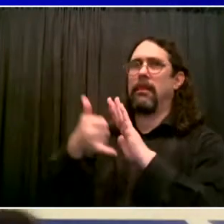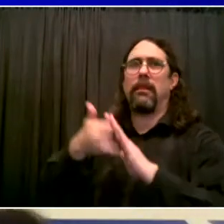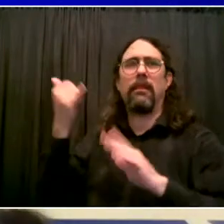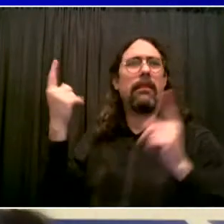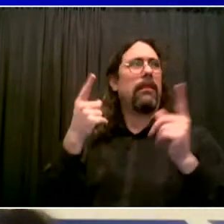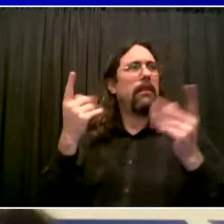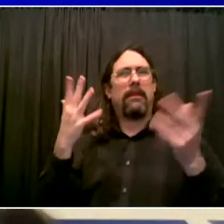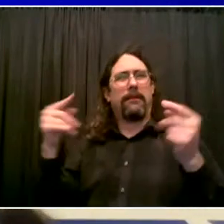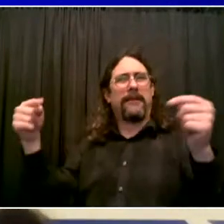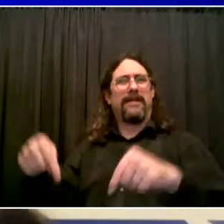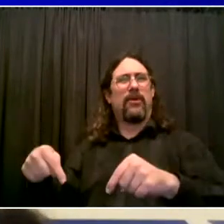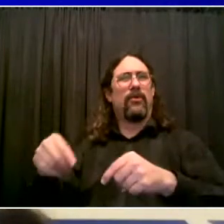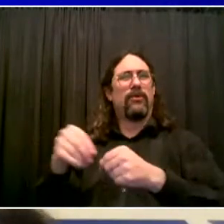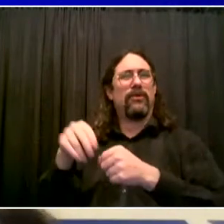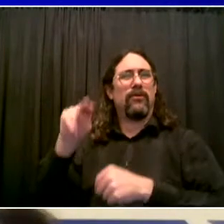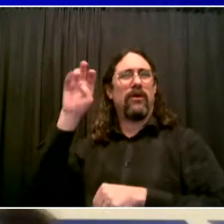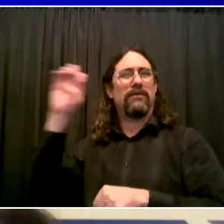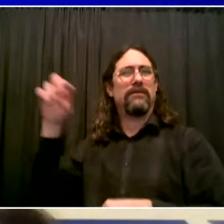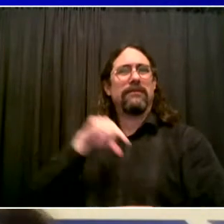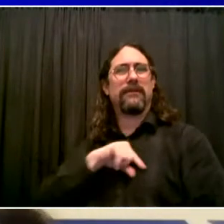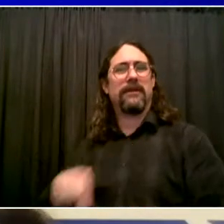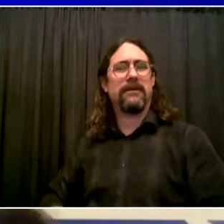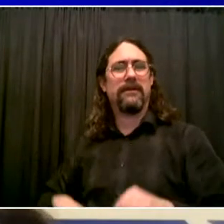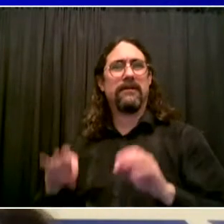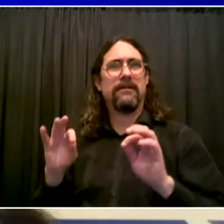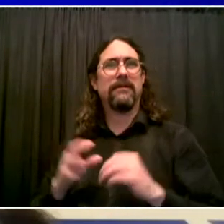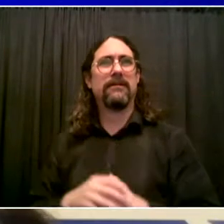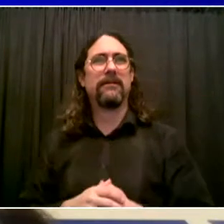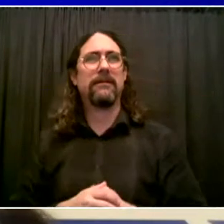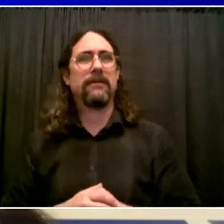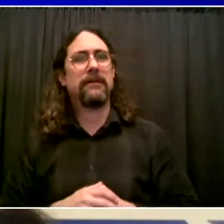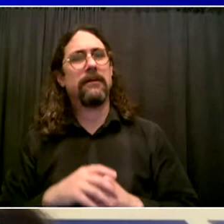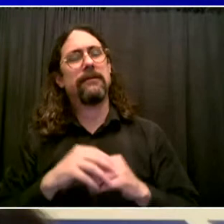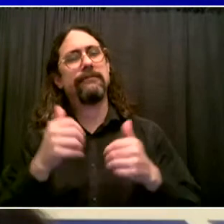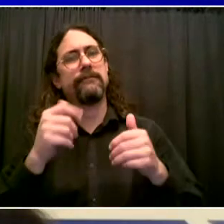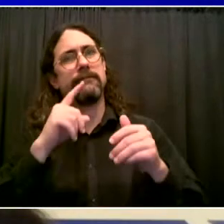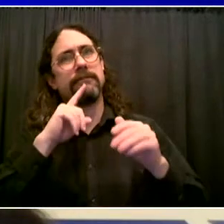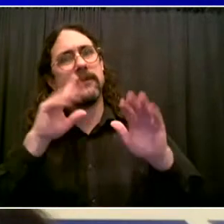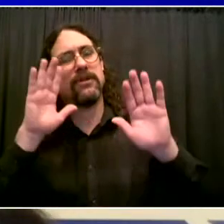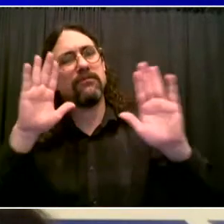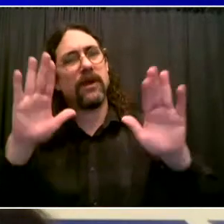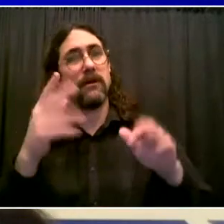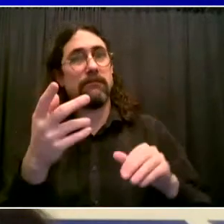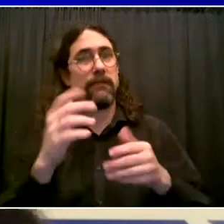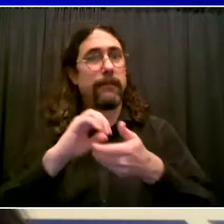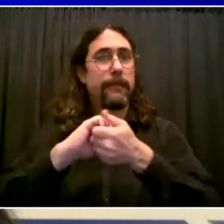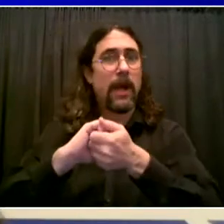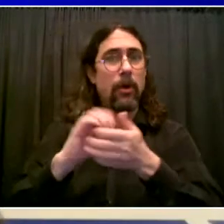THAT IS CLOSE TO THEM SO WERE REALLY THANKFUL TO HAVE THIS SITE RIGHT IN OUR NEIGHBORHOOD YOU BEEN A GREAT PARTNER